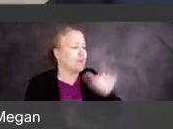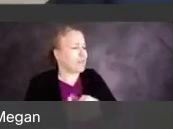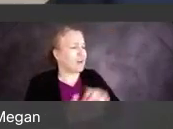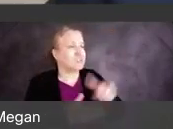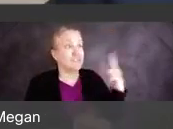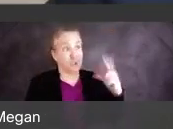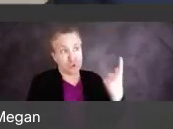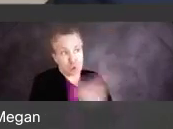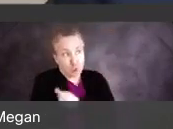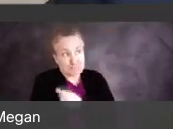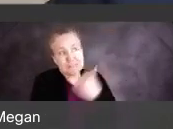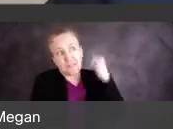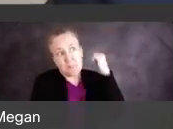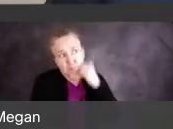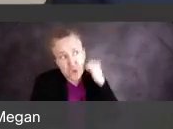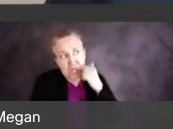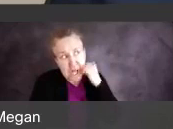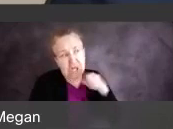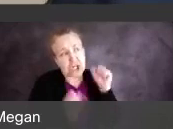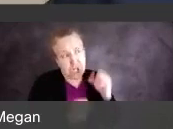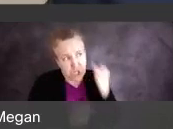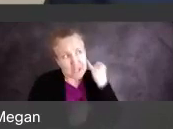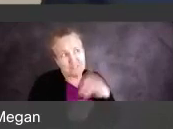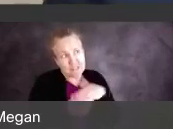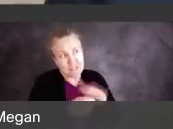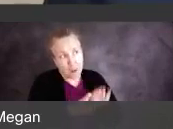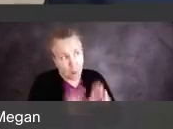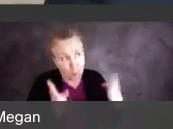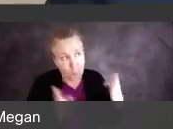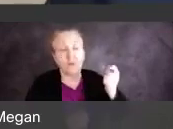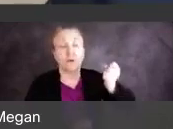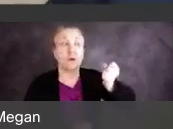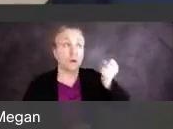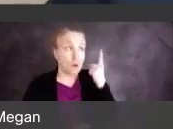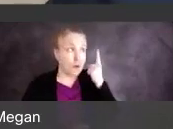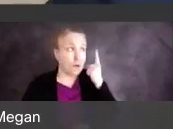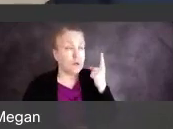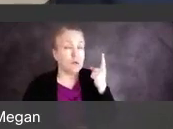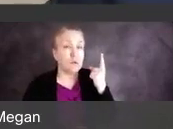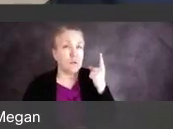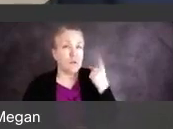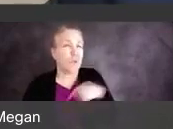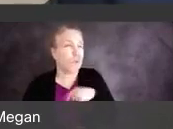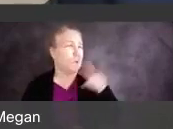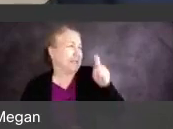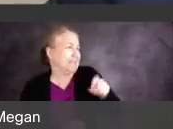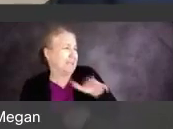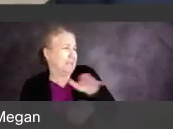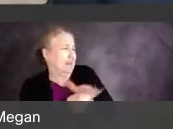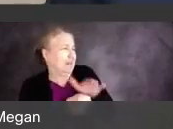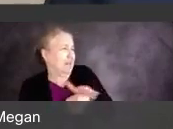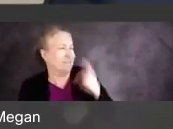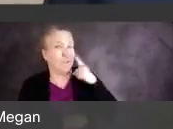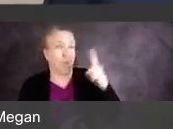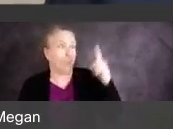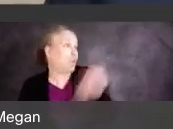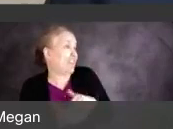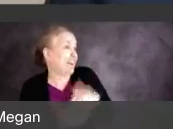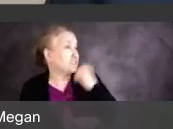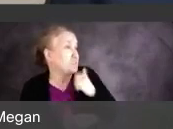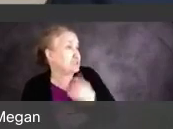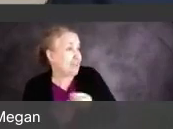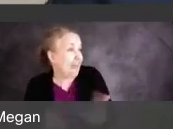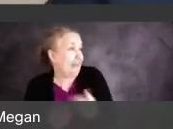per day at that site but if we could get even enough to do a thousand per day at that site,